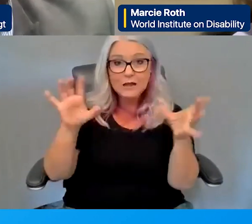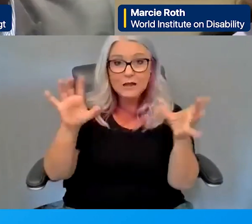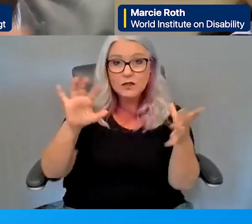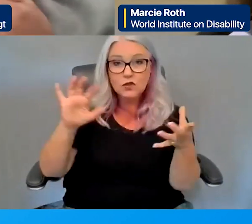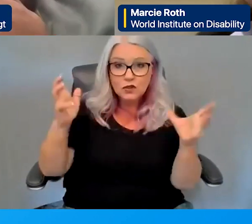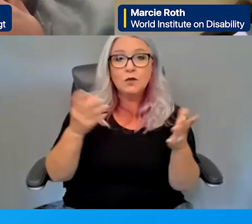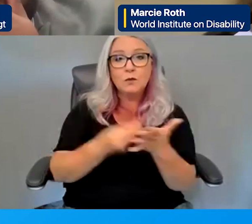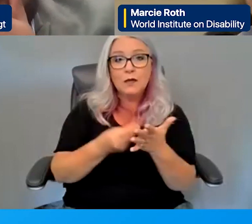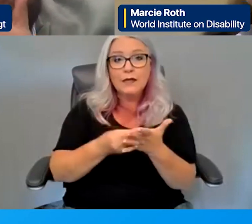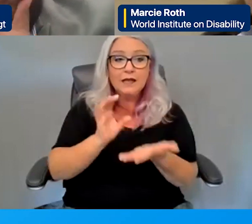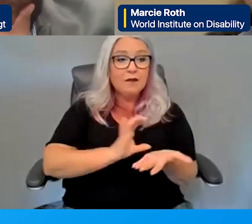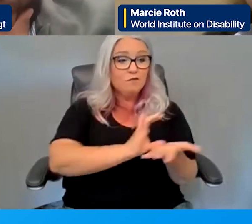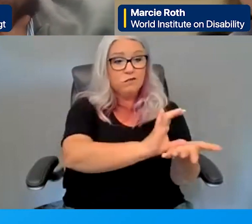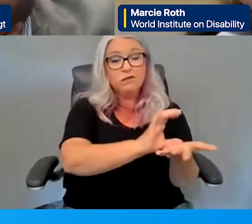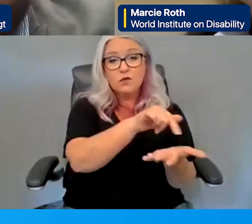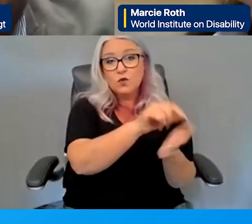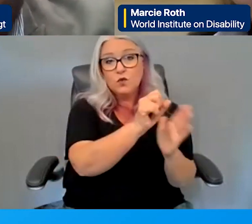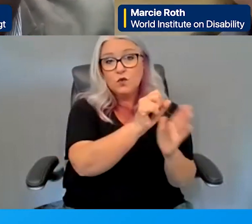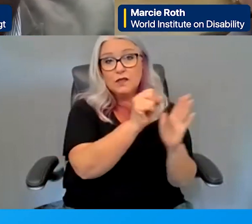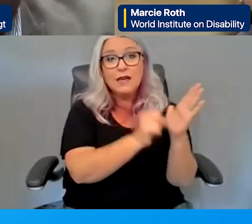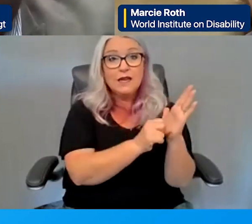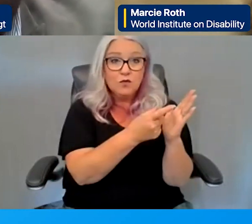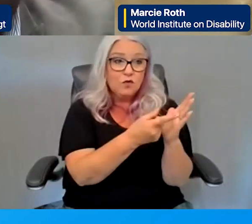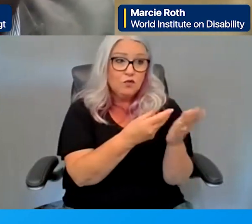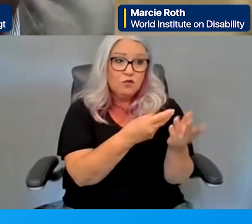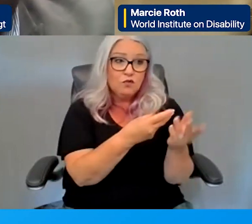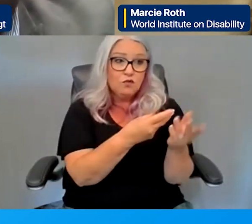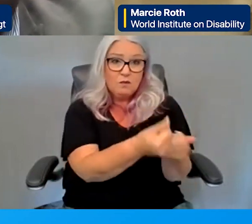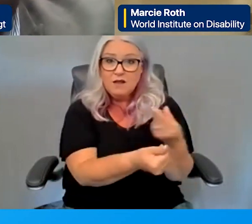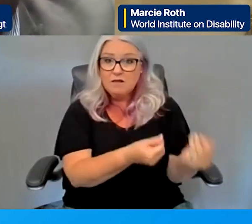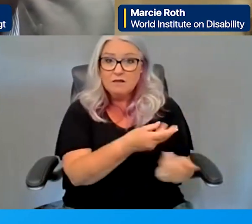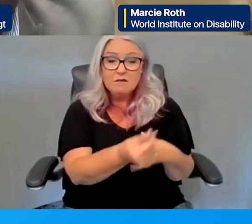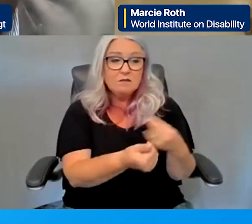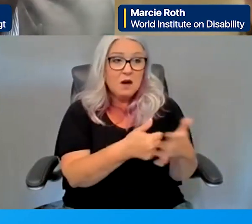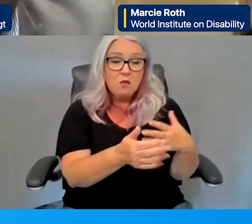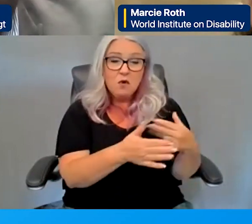through essentially can spend any way they want to. So a